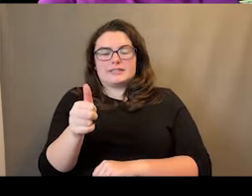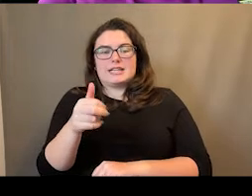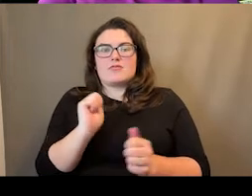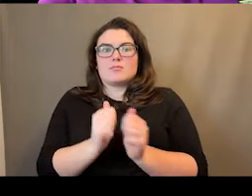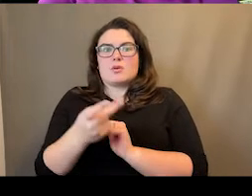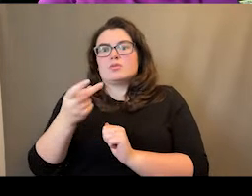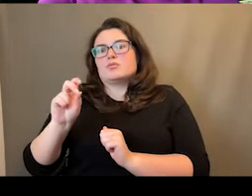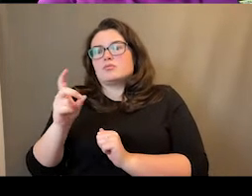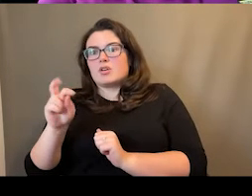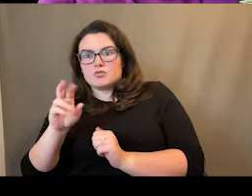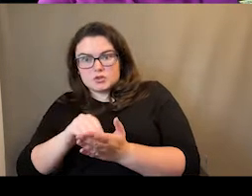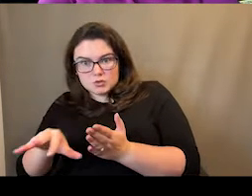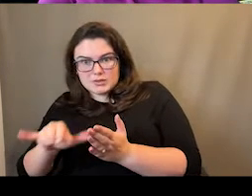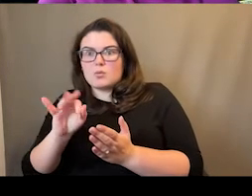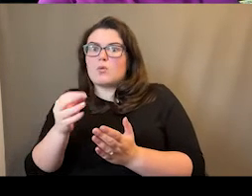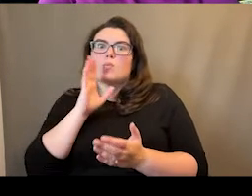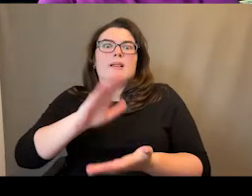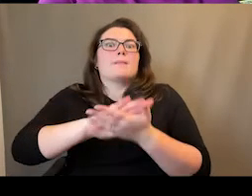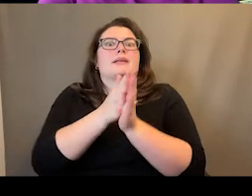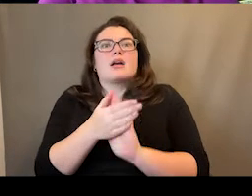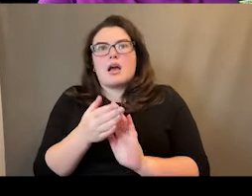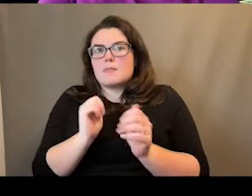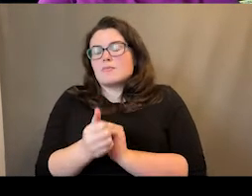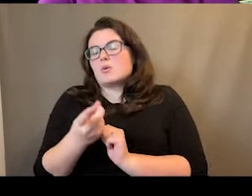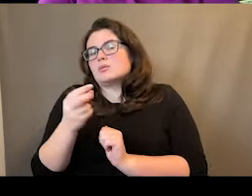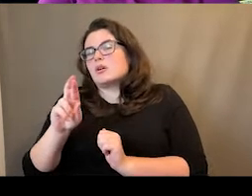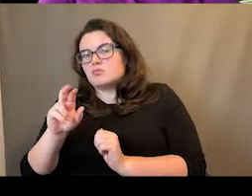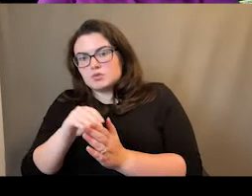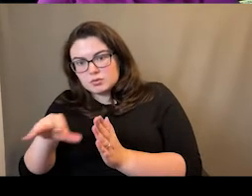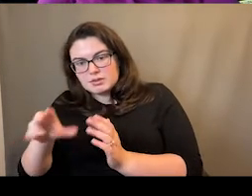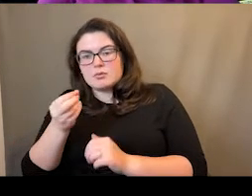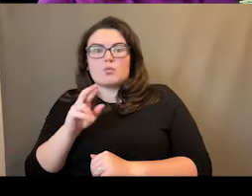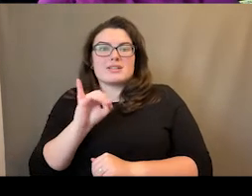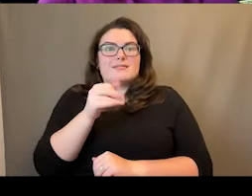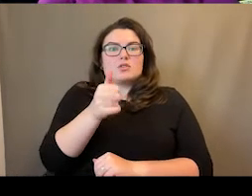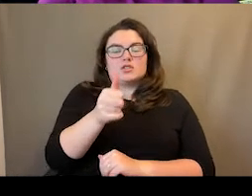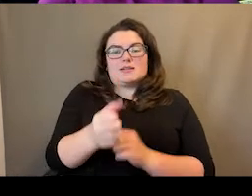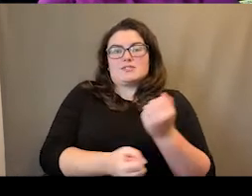if you're going to be a post doctoral student or if you support post doctoral students,